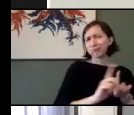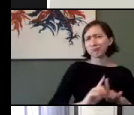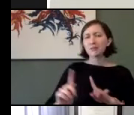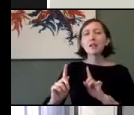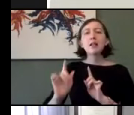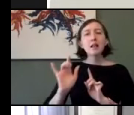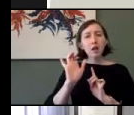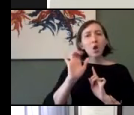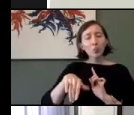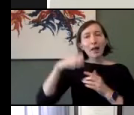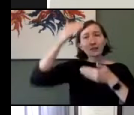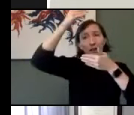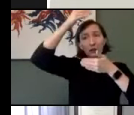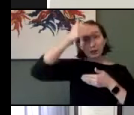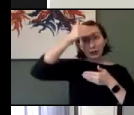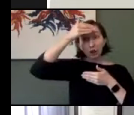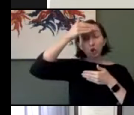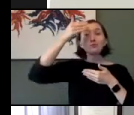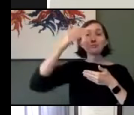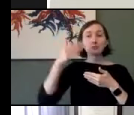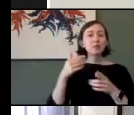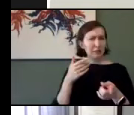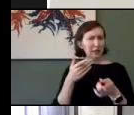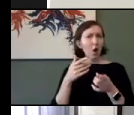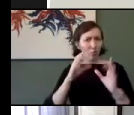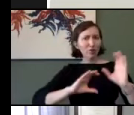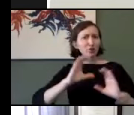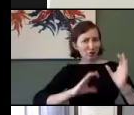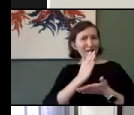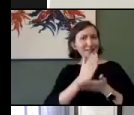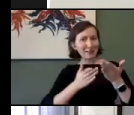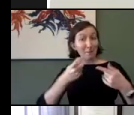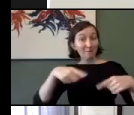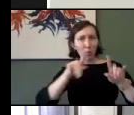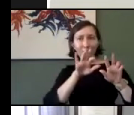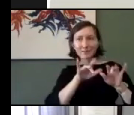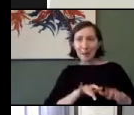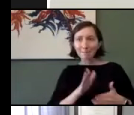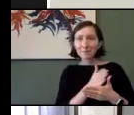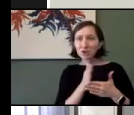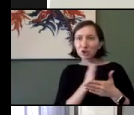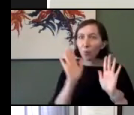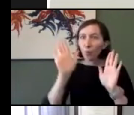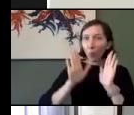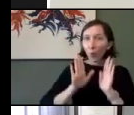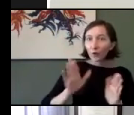Some folks have shared some helpful resources in the chat. I encourage you to look at all of that.